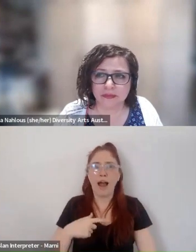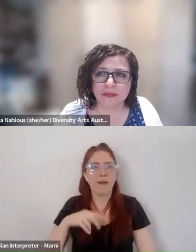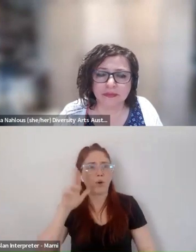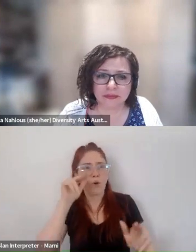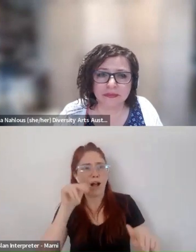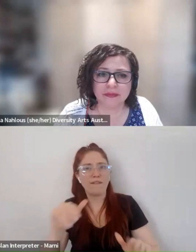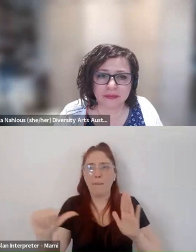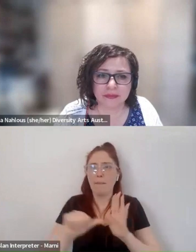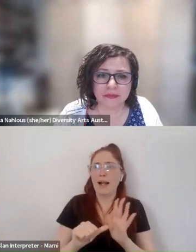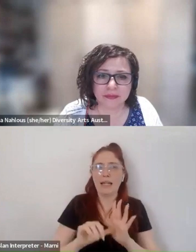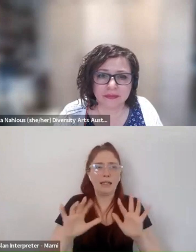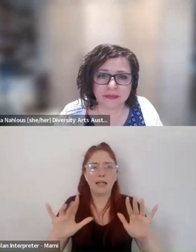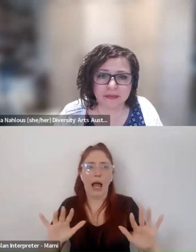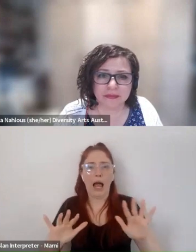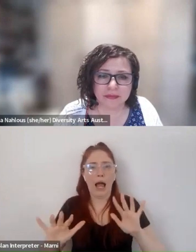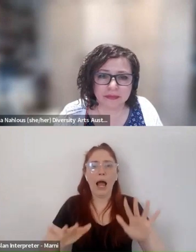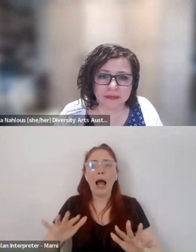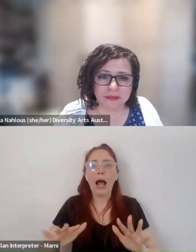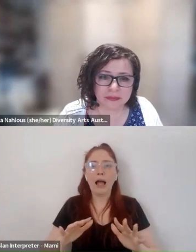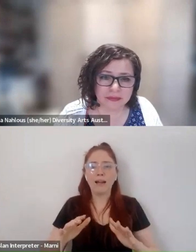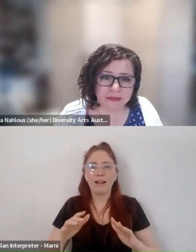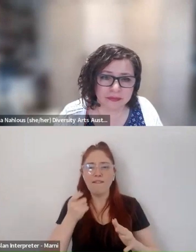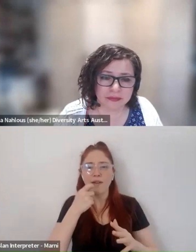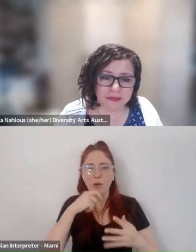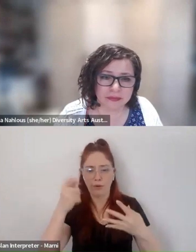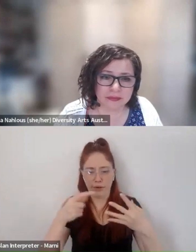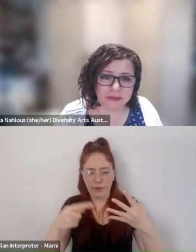that sort of thing, which is quite, it's not necessarily a